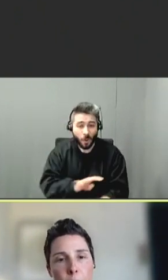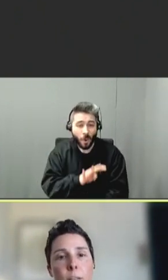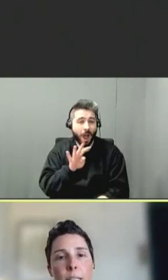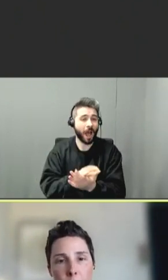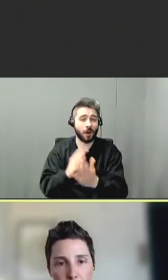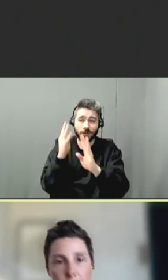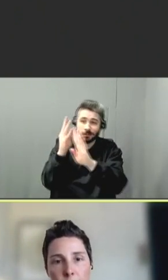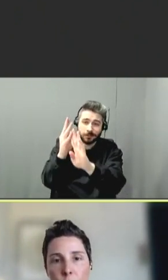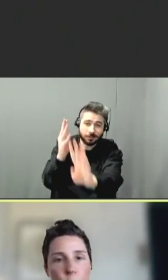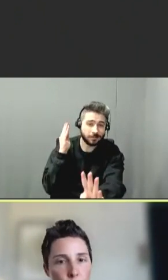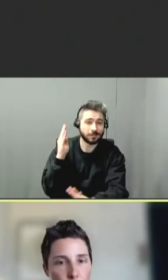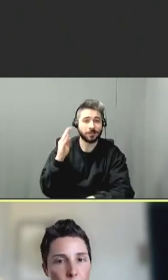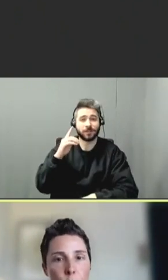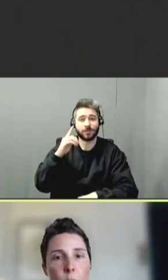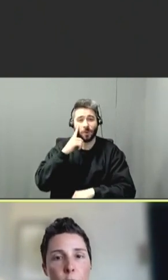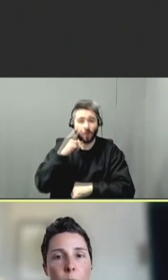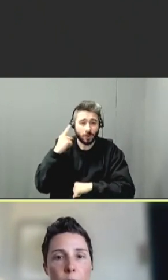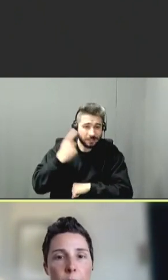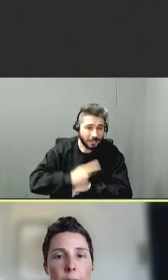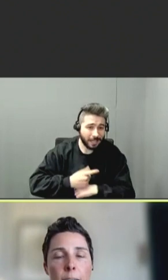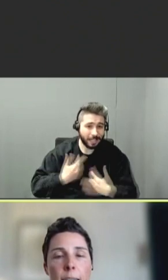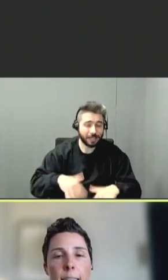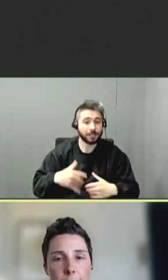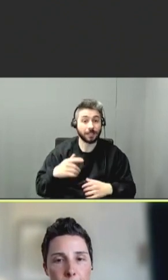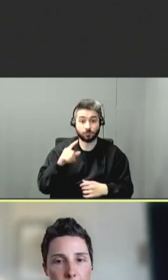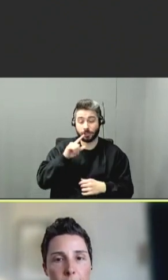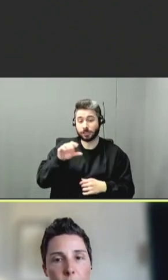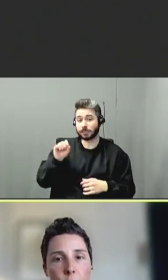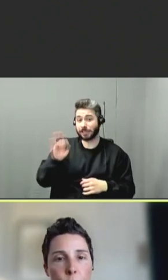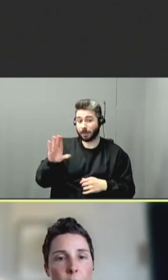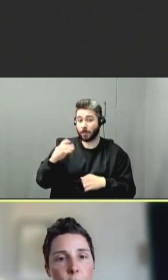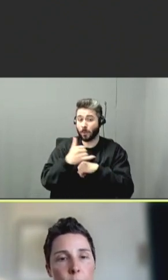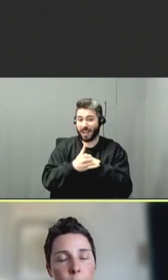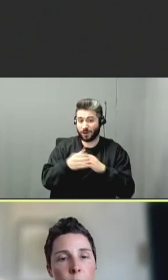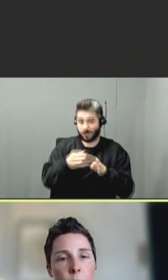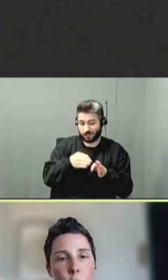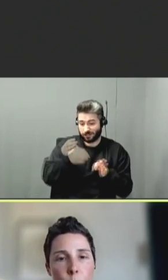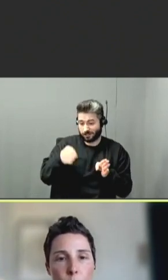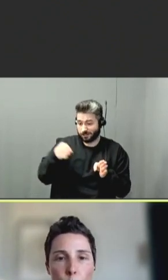Barbara County is, as I said, only two counties away from L.A. It's a destination location. So,